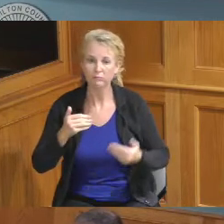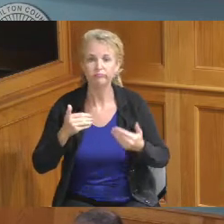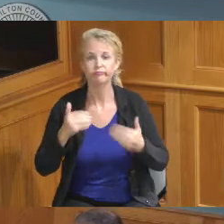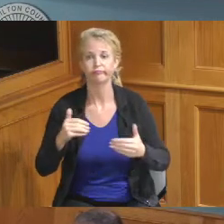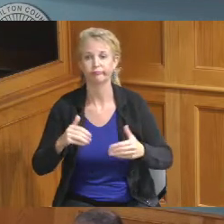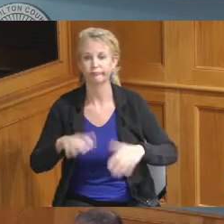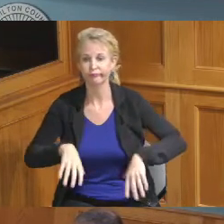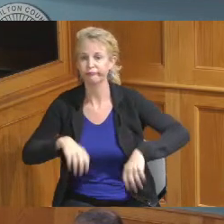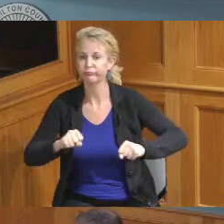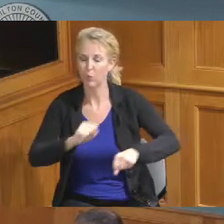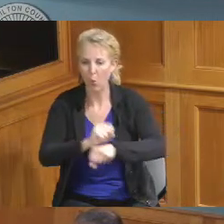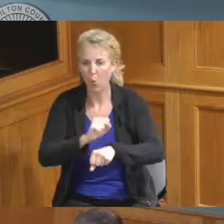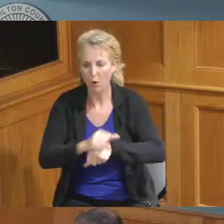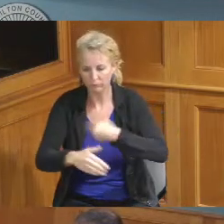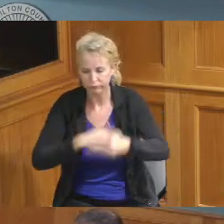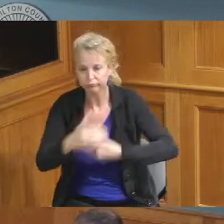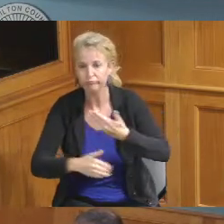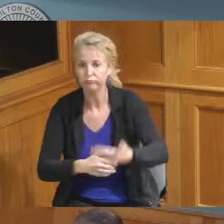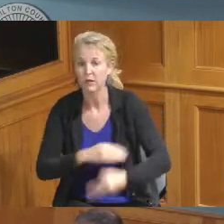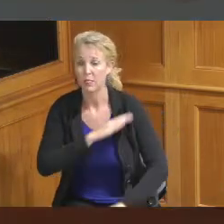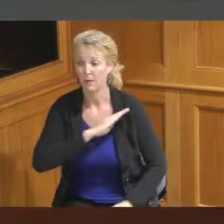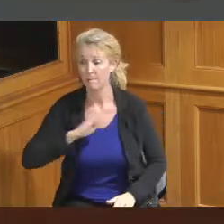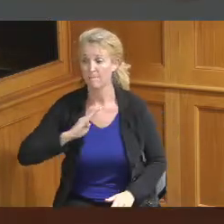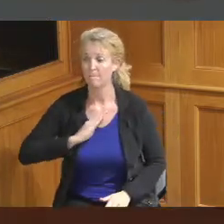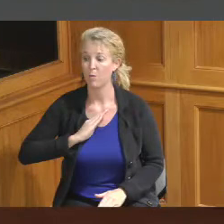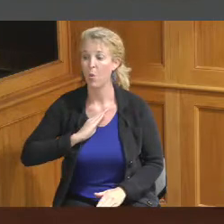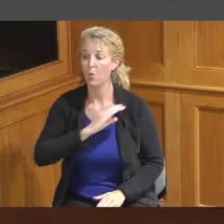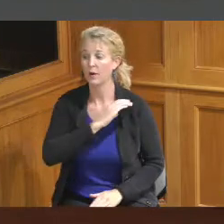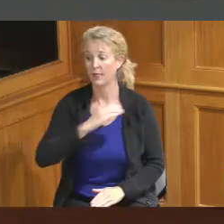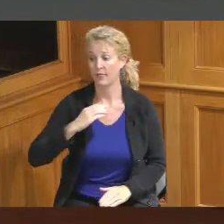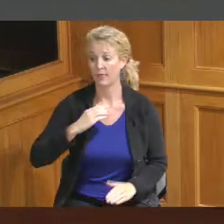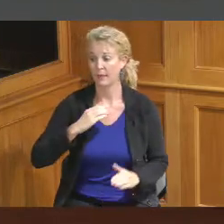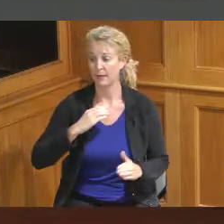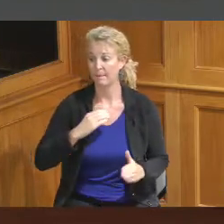violence and and the Board and the Commissioners individually highlighted a lot of the different